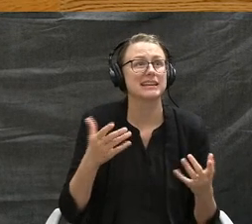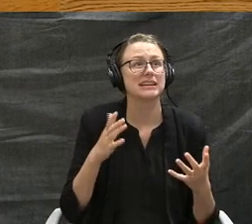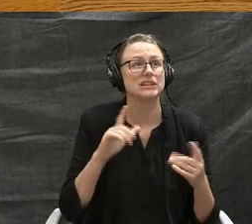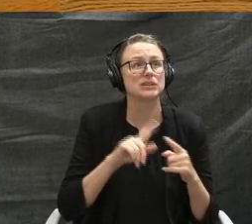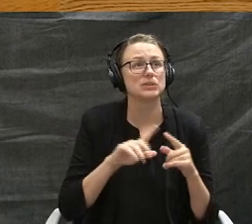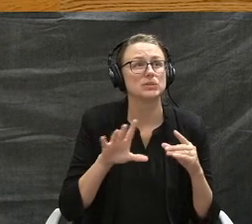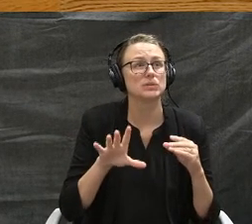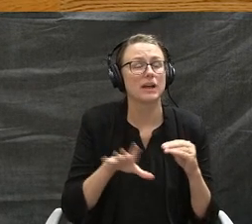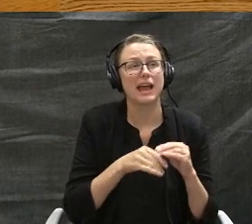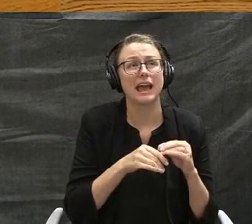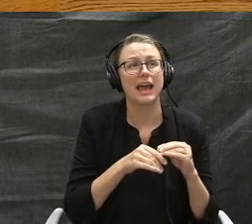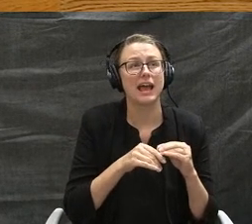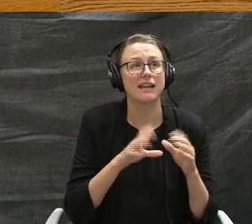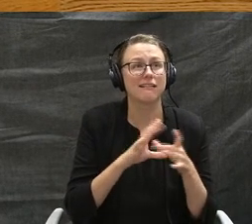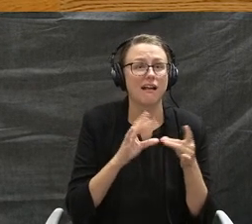in the wording.